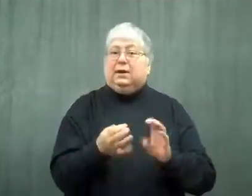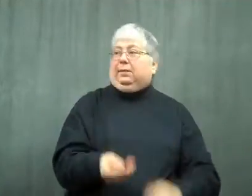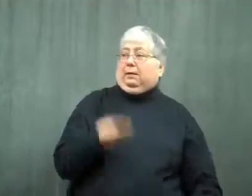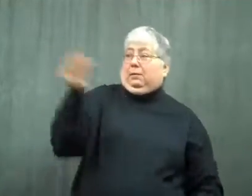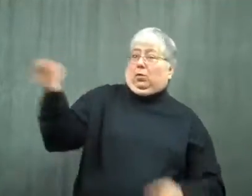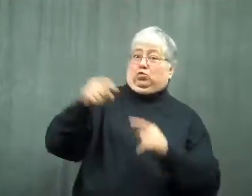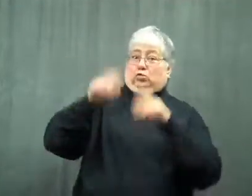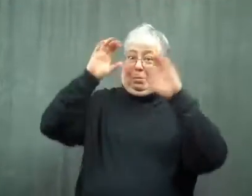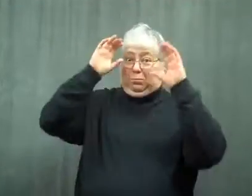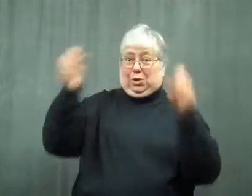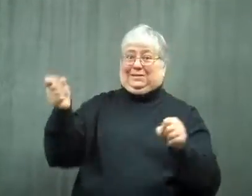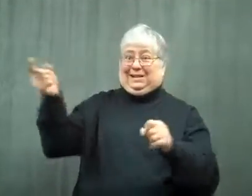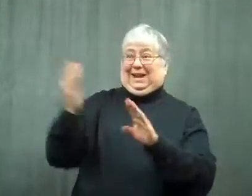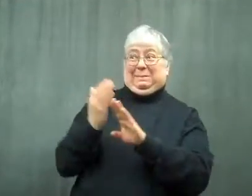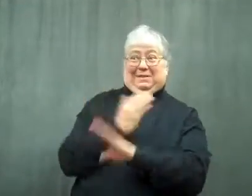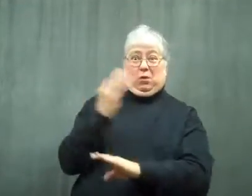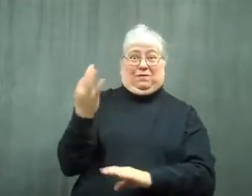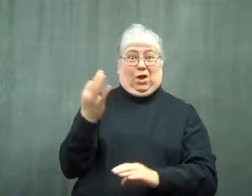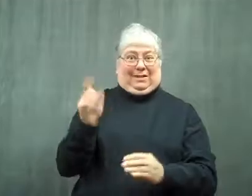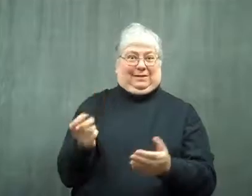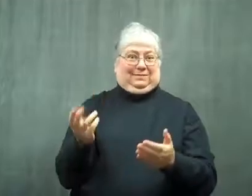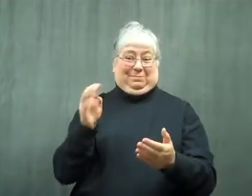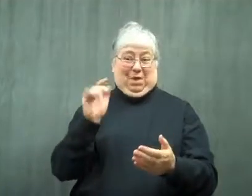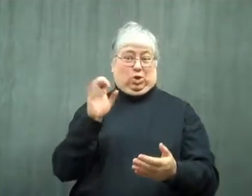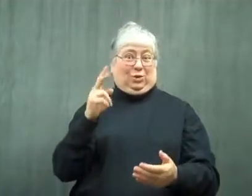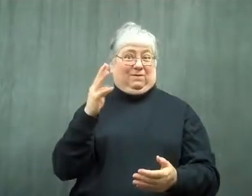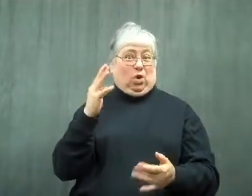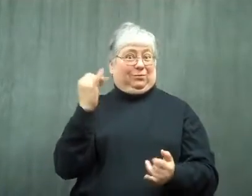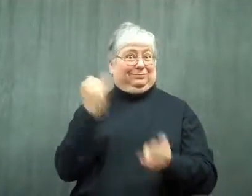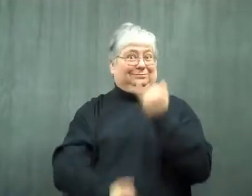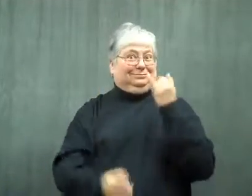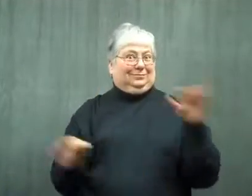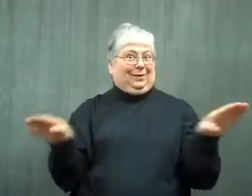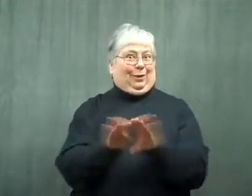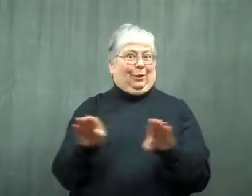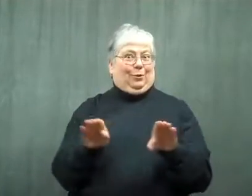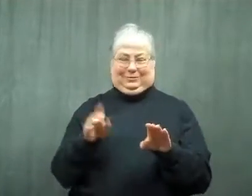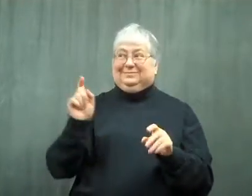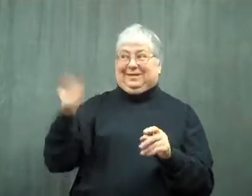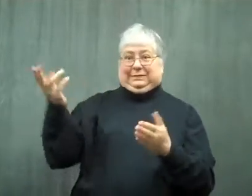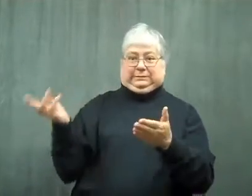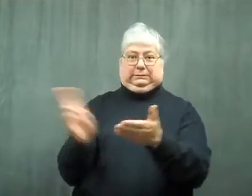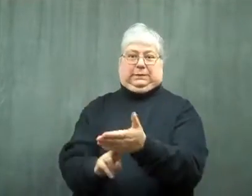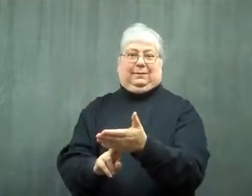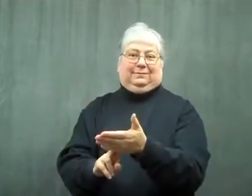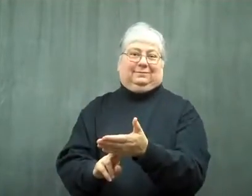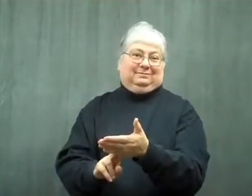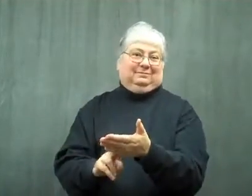Then it goes to the President who has to sign it before March 4, the deadline.